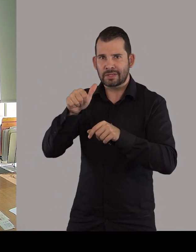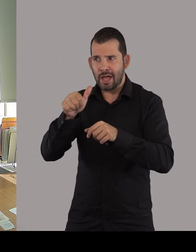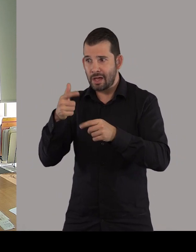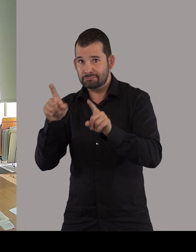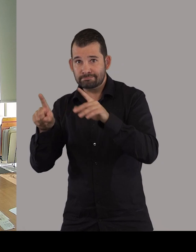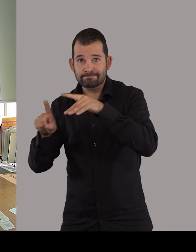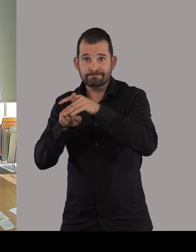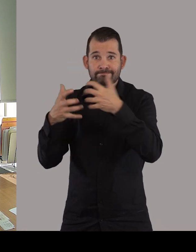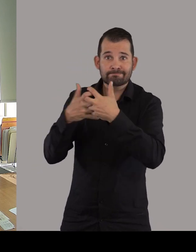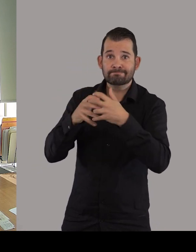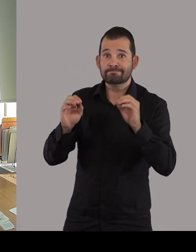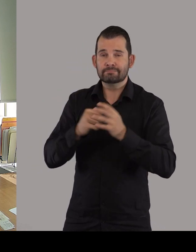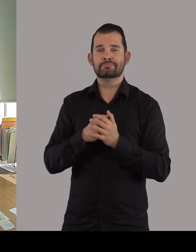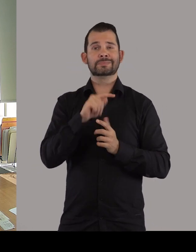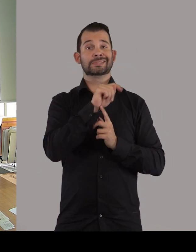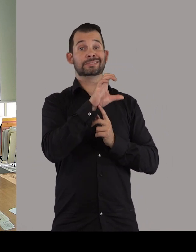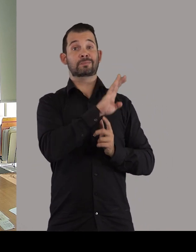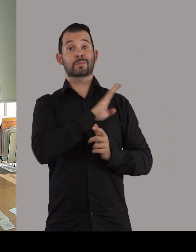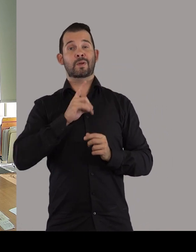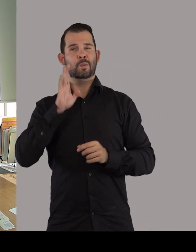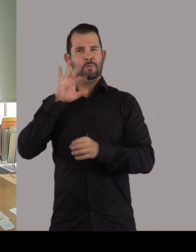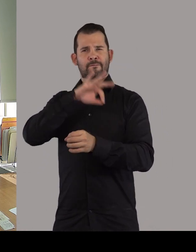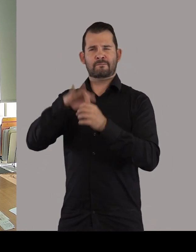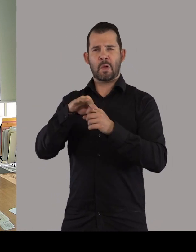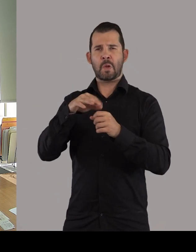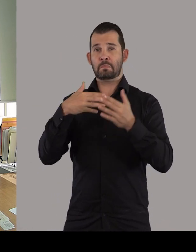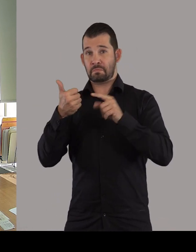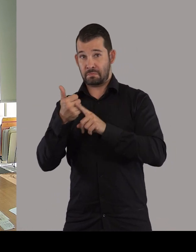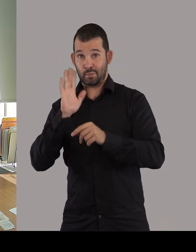The TTC board will vote on whether to make it mandatory or not.